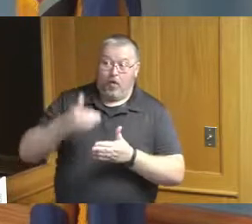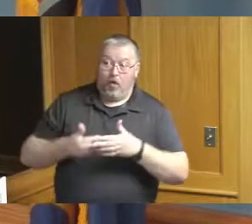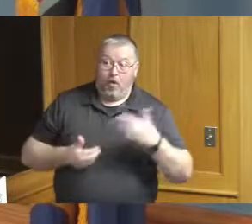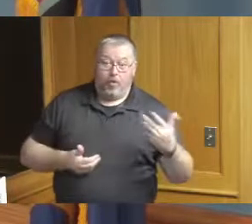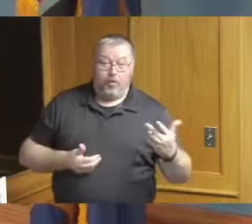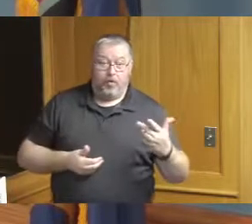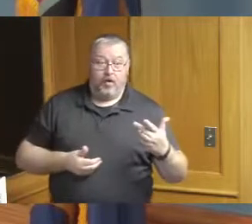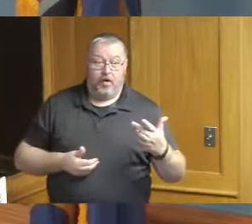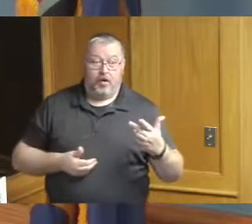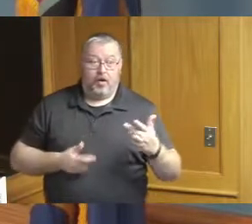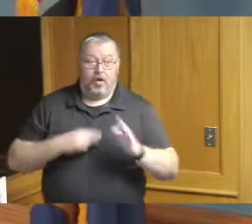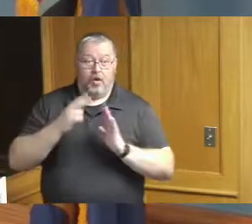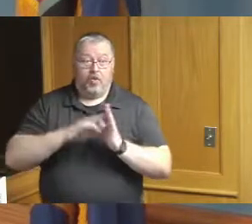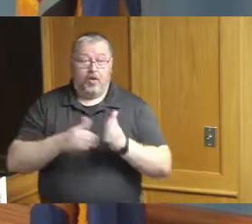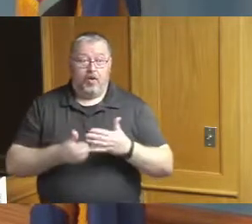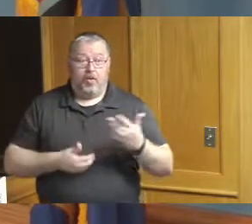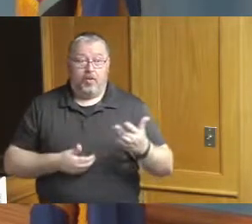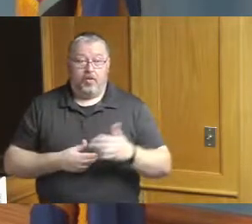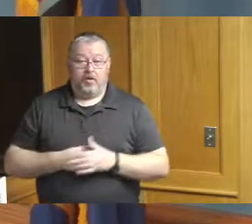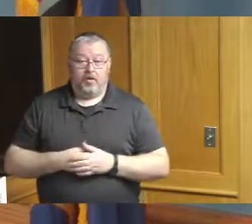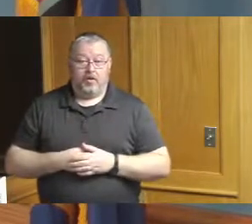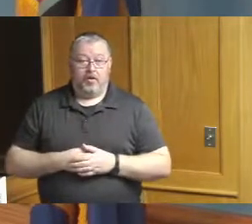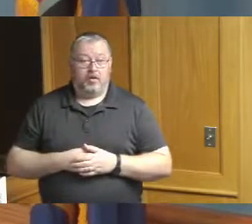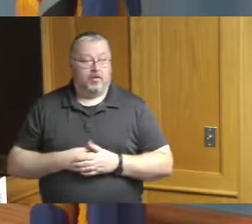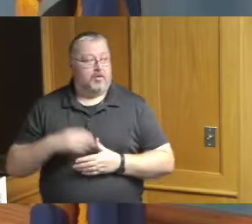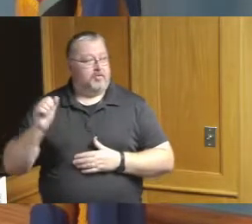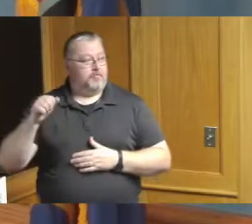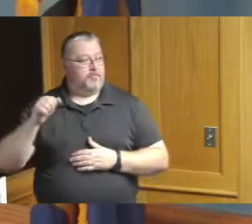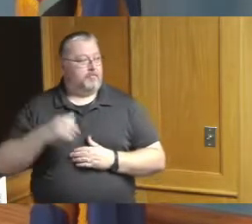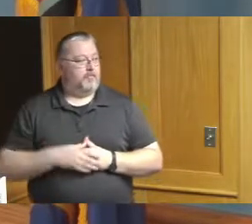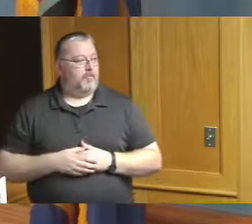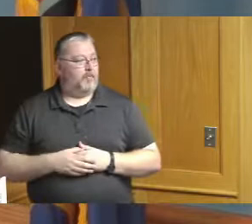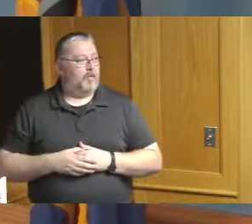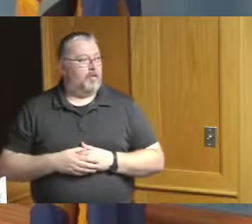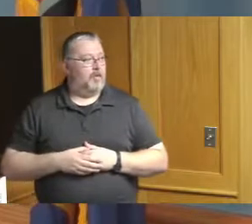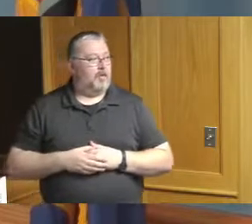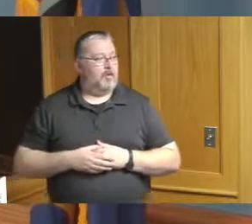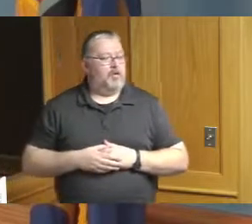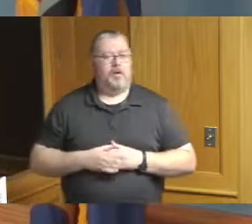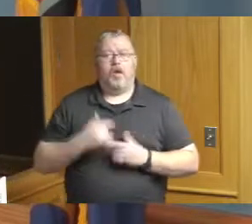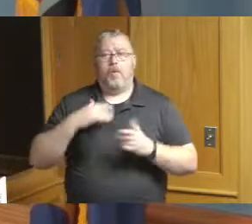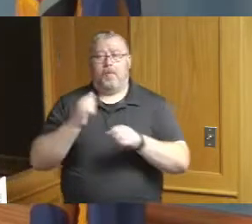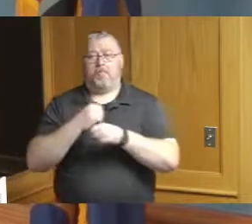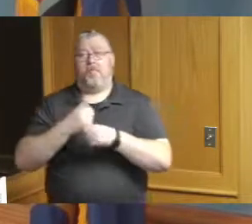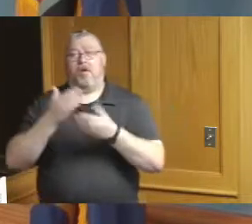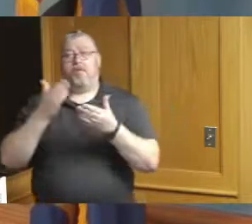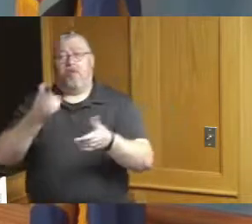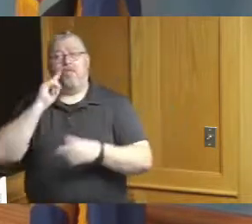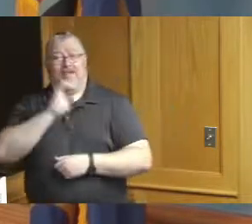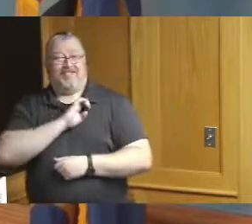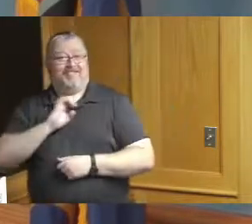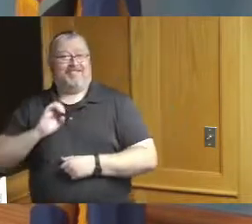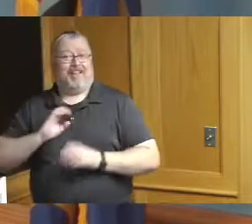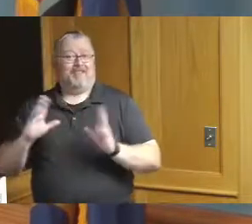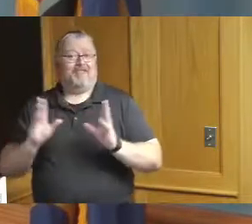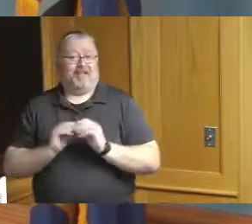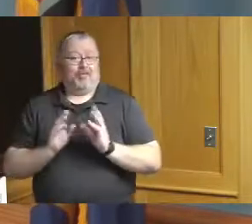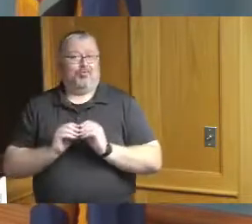long as i read all three of them yes okay so I'd like to make a motion for the executive session